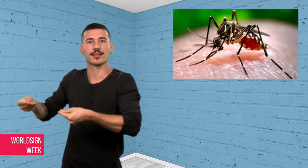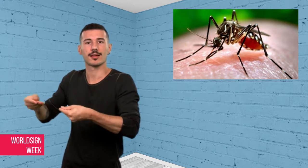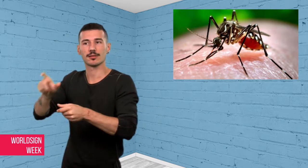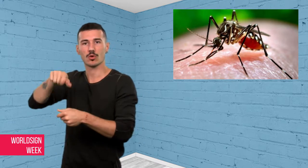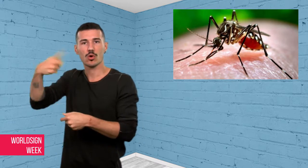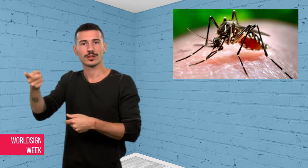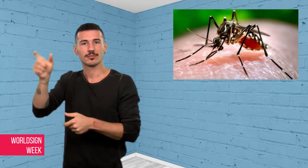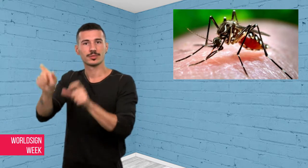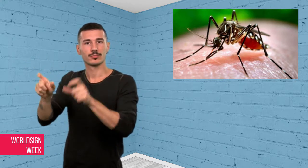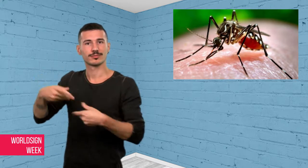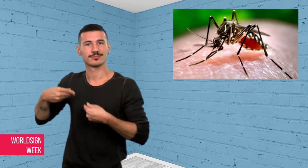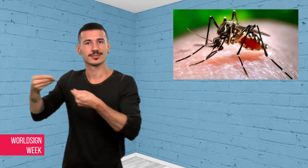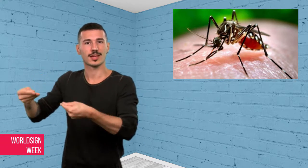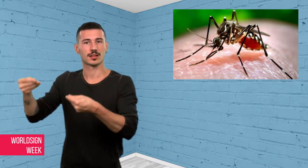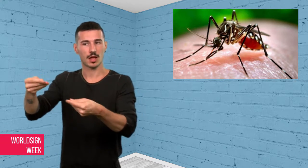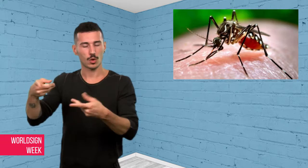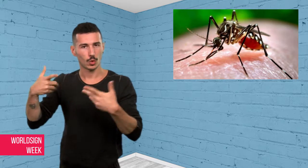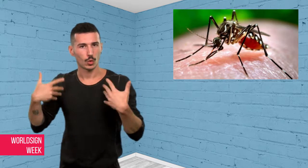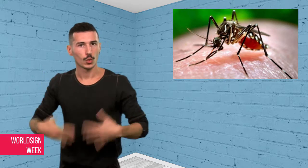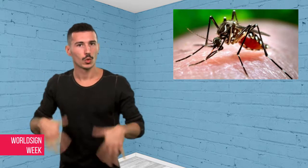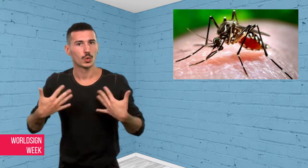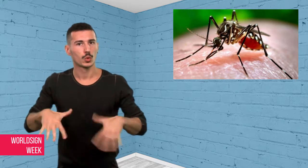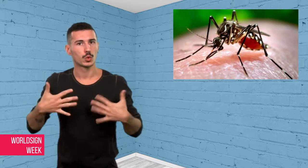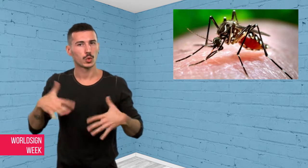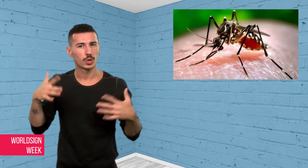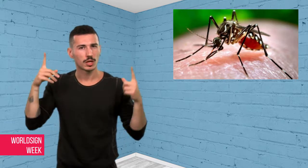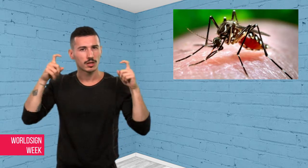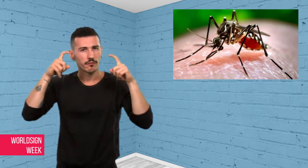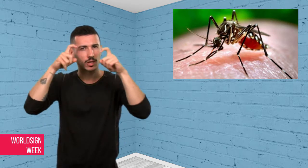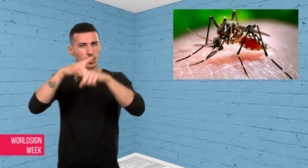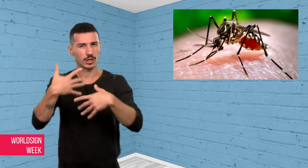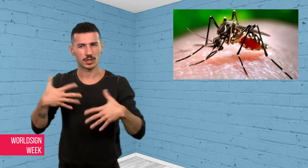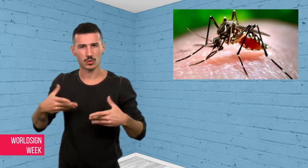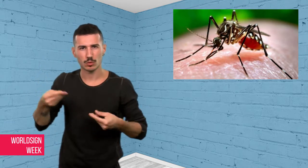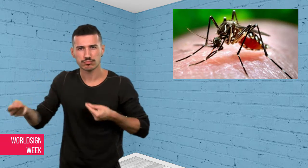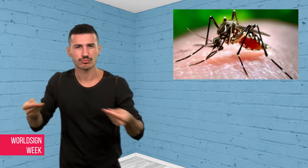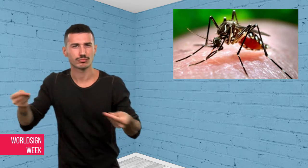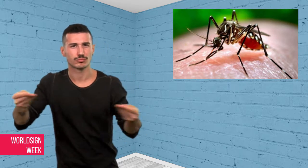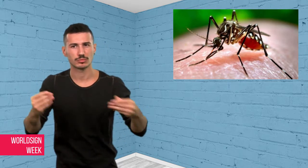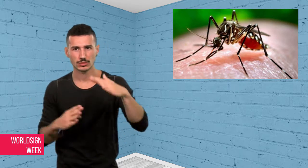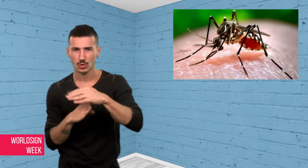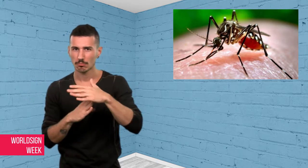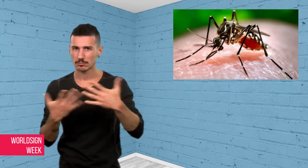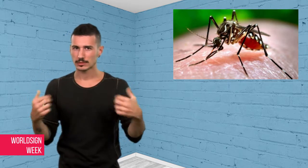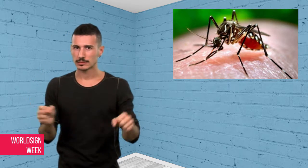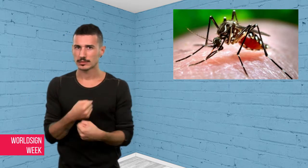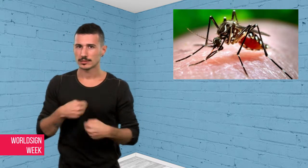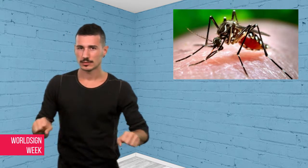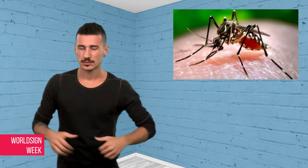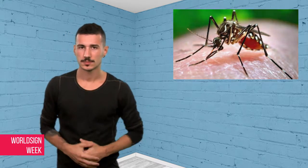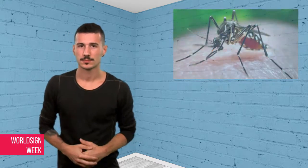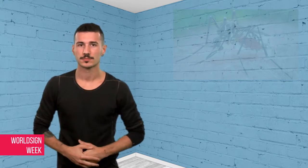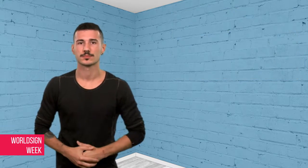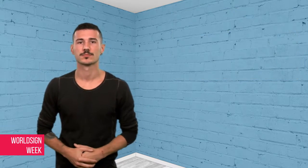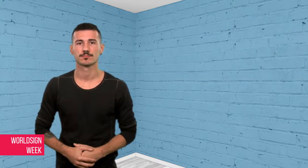The Zika virus can be transferred to humans from mosquitoes making it very difficult to control.